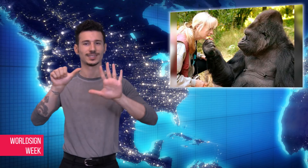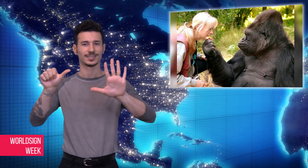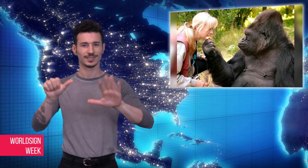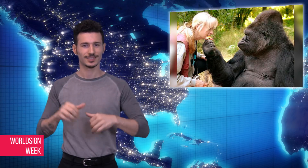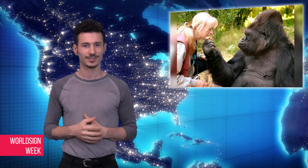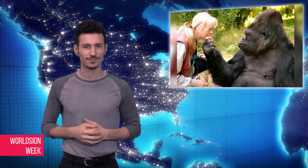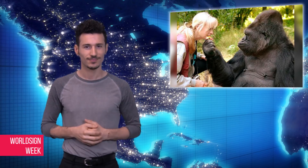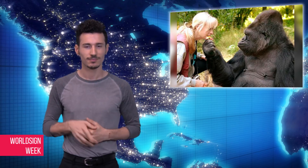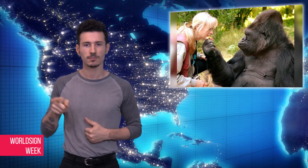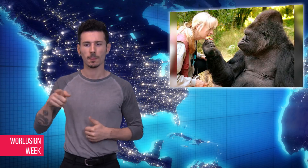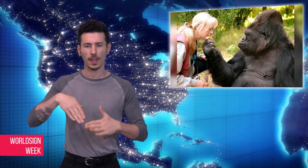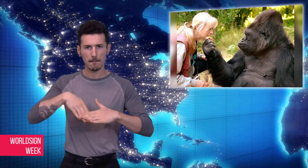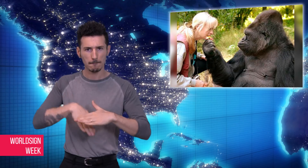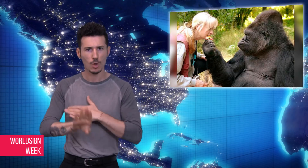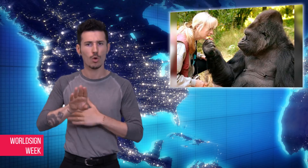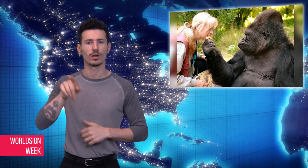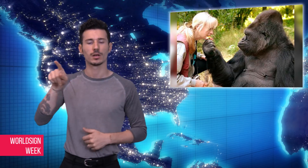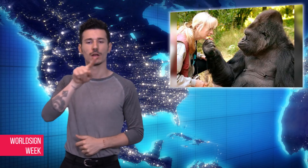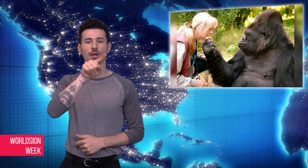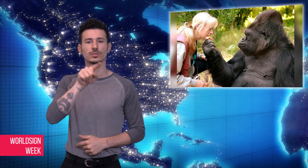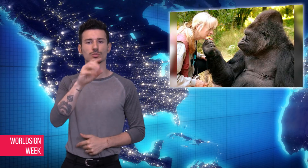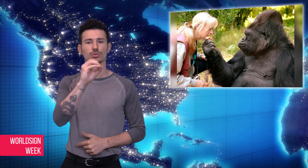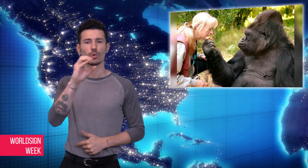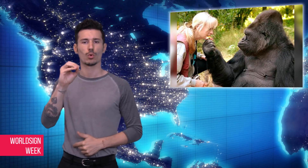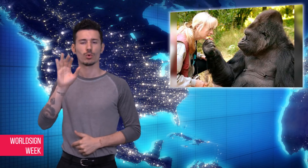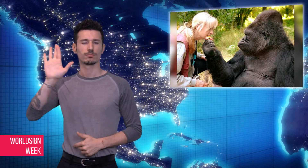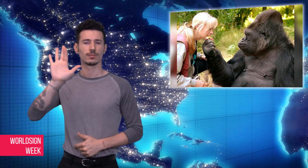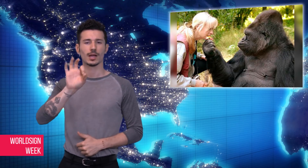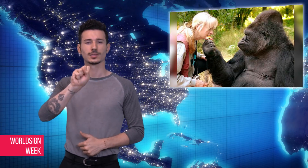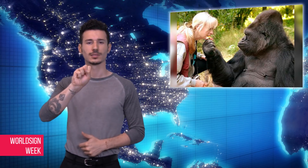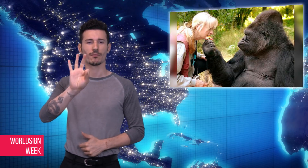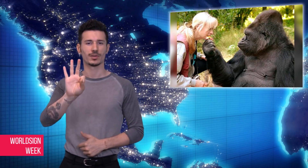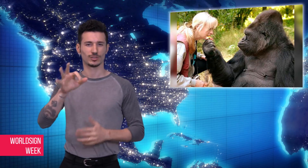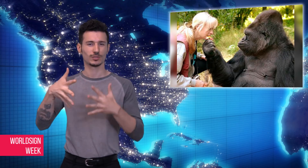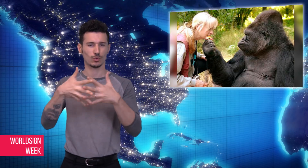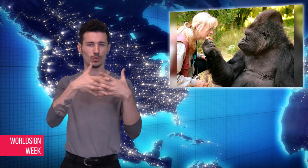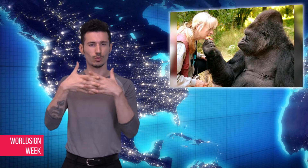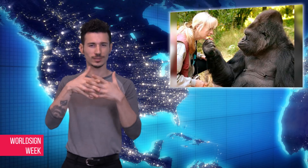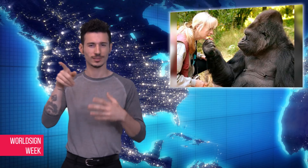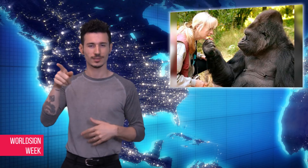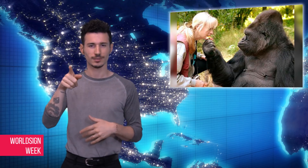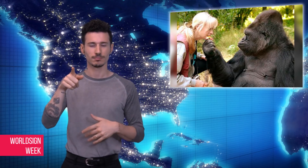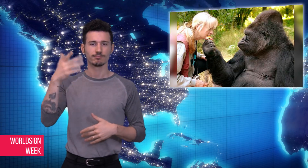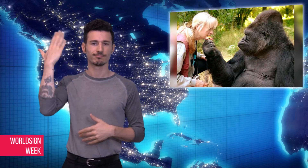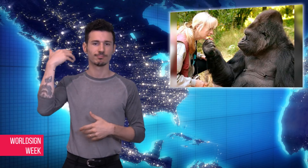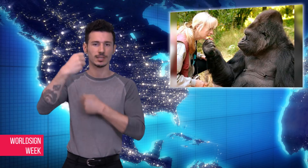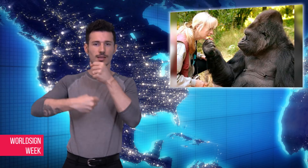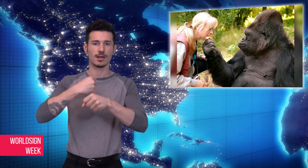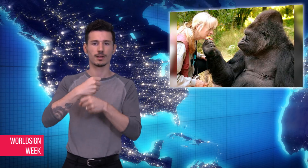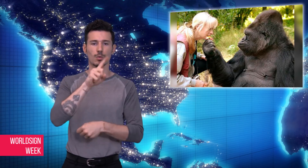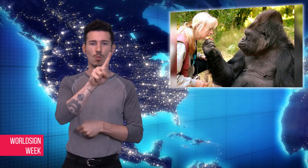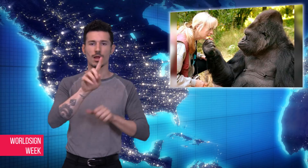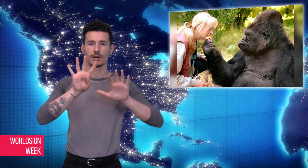46 years old. Born at San Francisco Zoo in USA in 1971, Koko reportedly